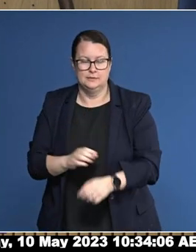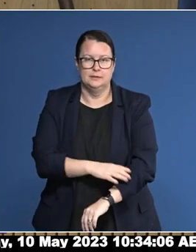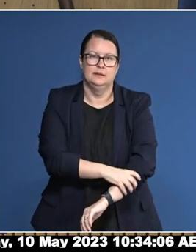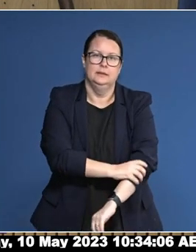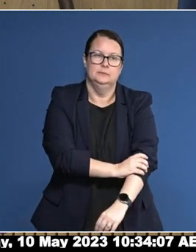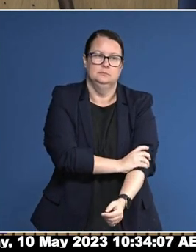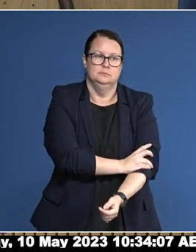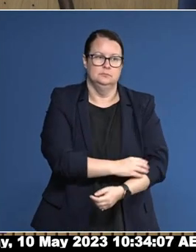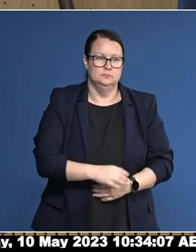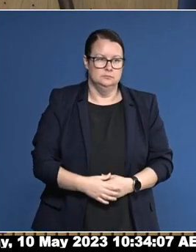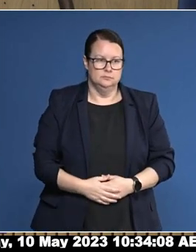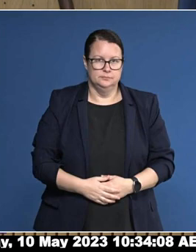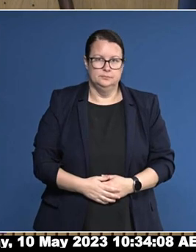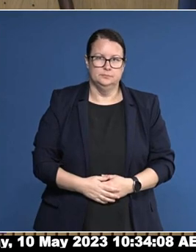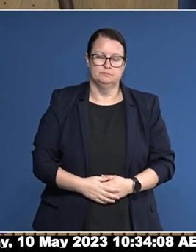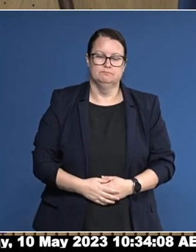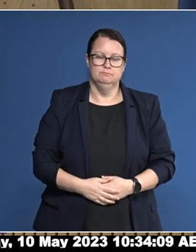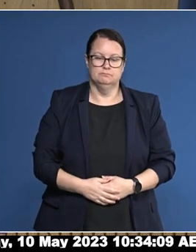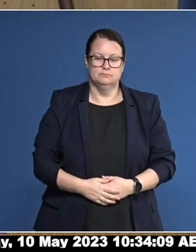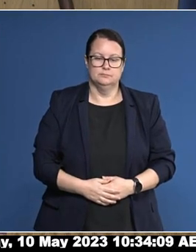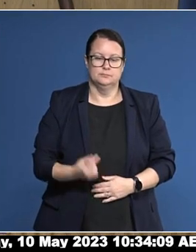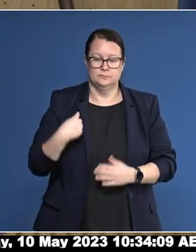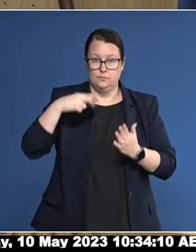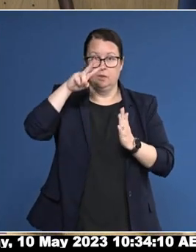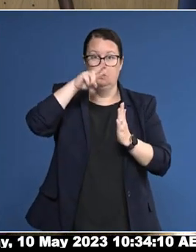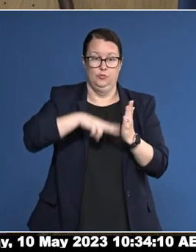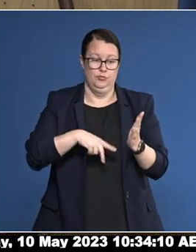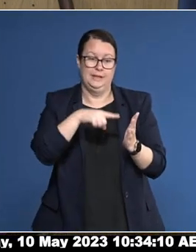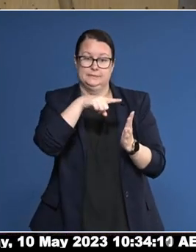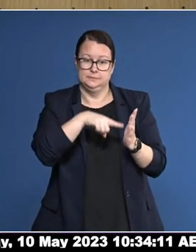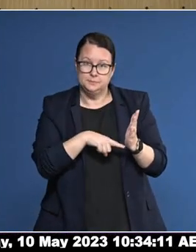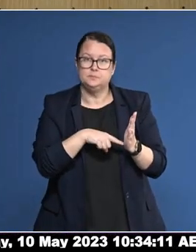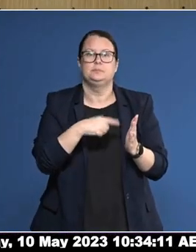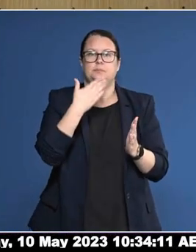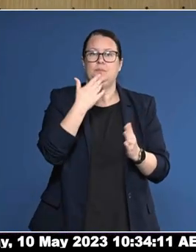affirmation. THE ASSOCIATE: I will read you the affirmation. At the end, please say yes or I do.